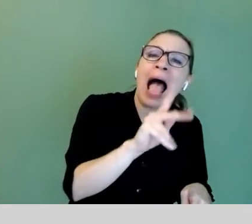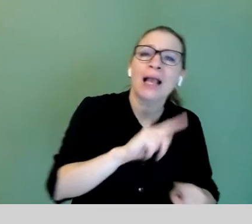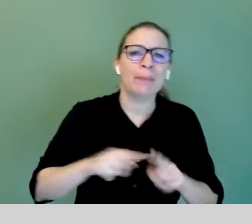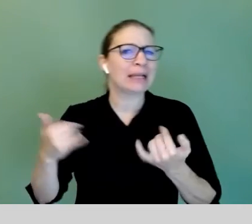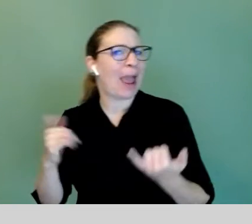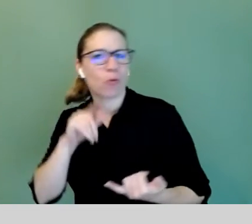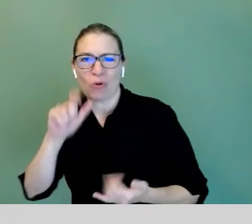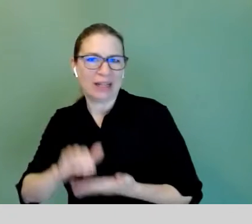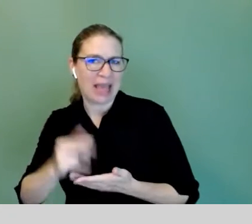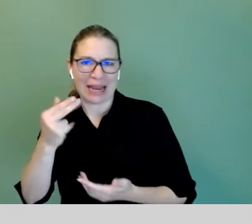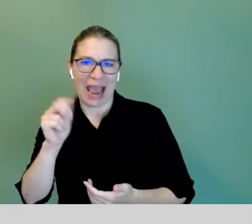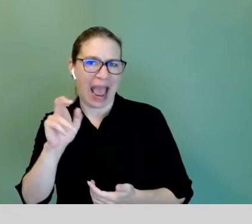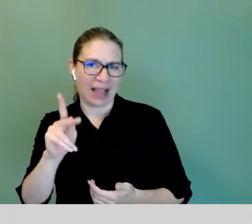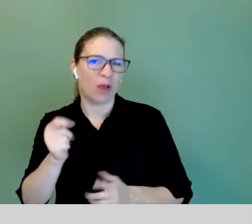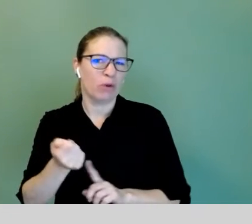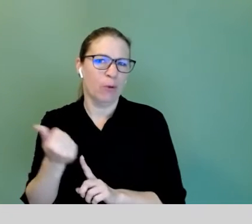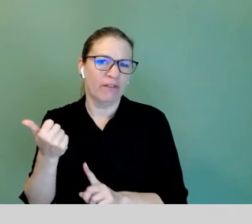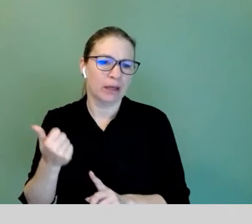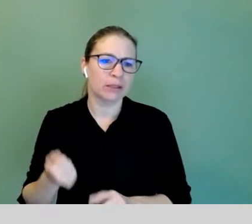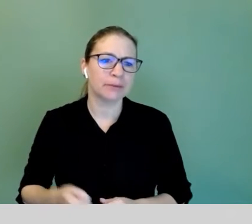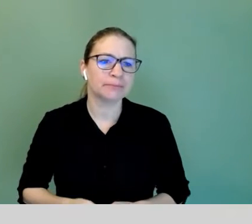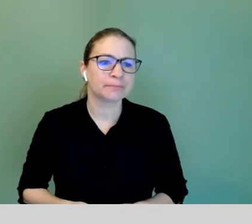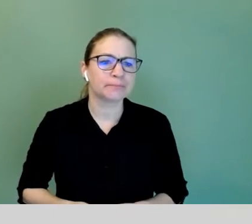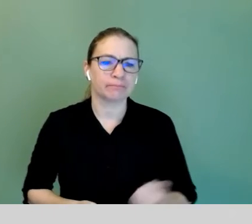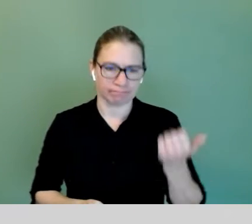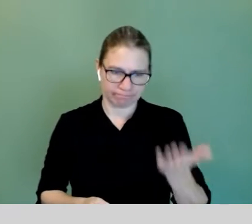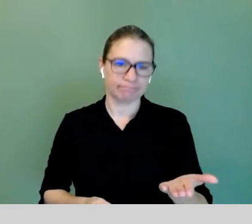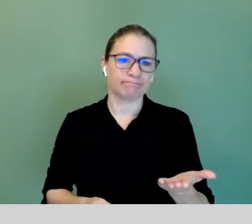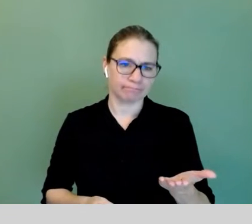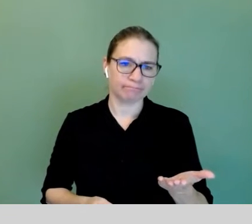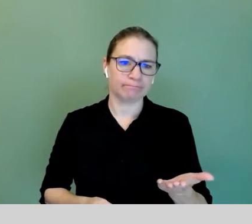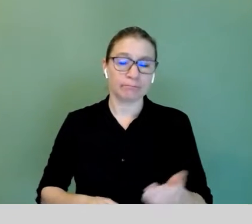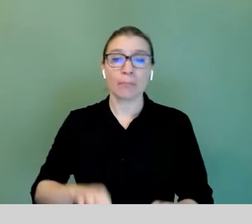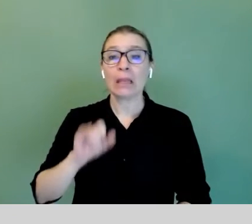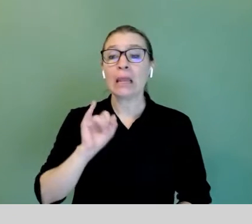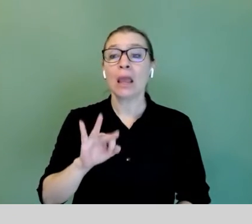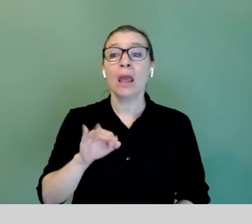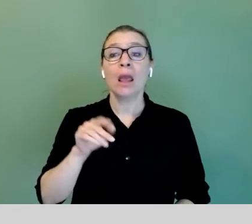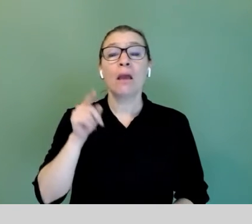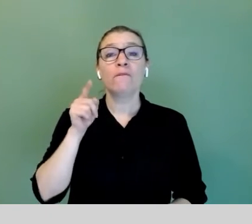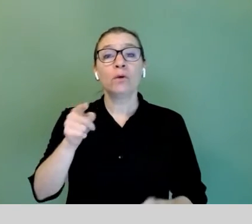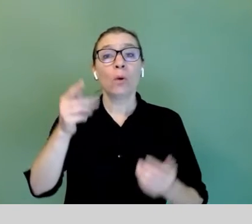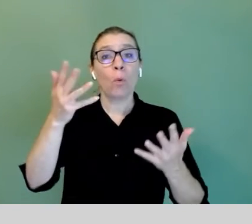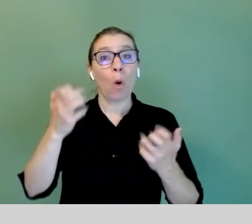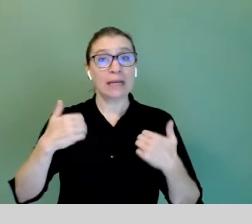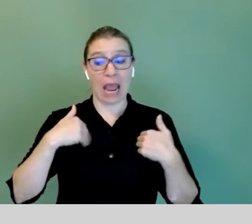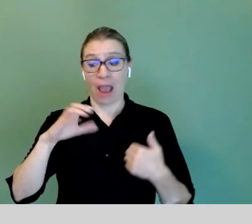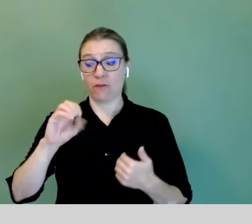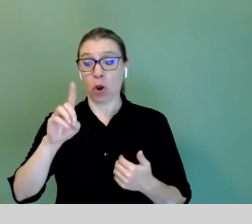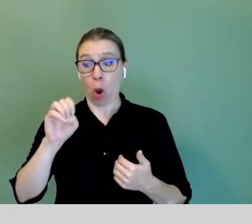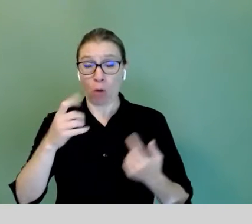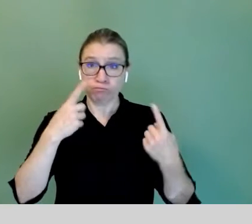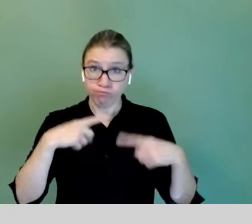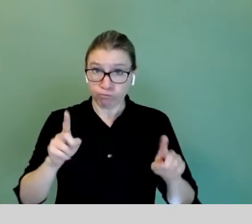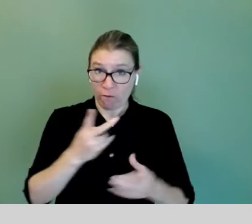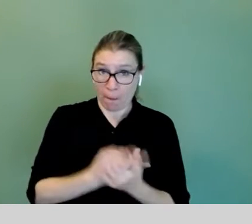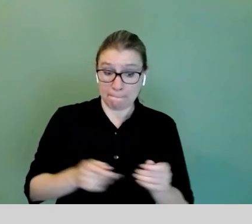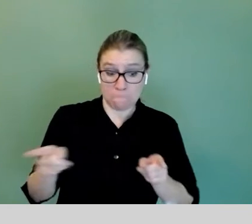In Python 3, you don't need that. Just remove that. So if you want to have a code that works